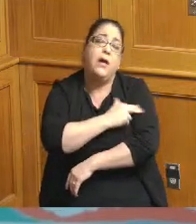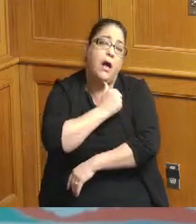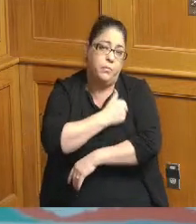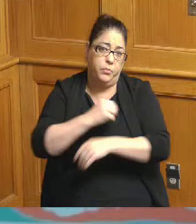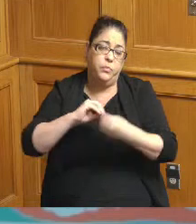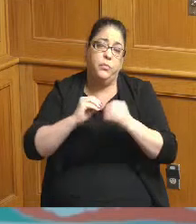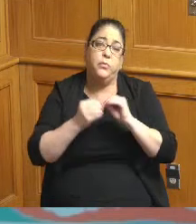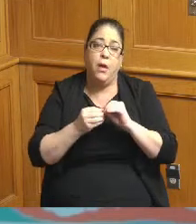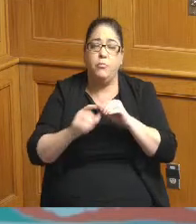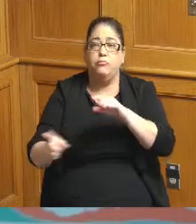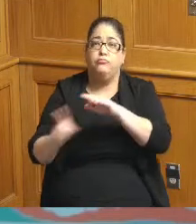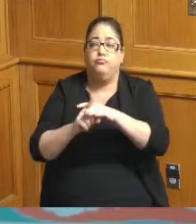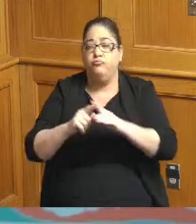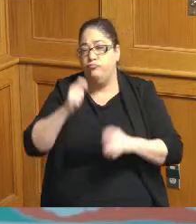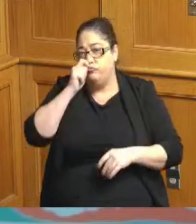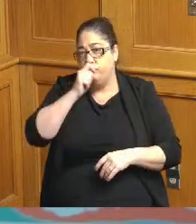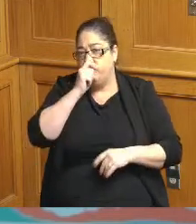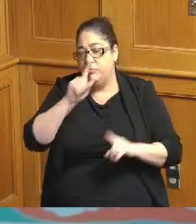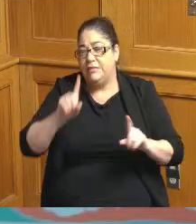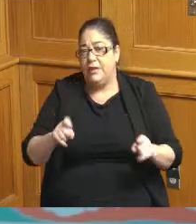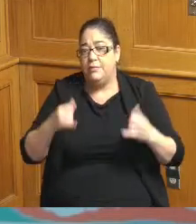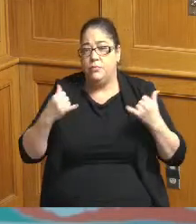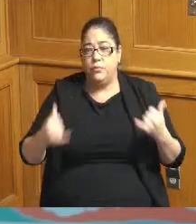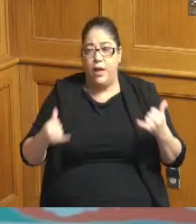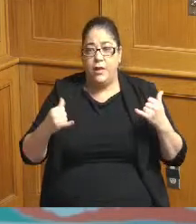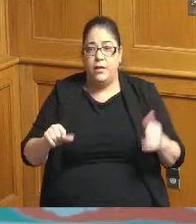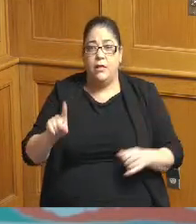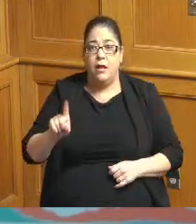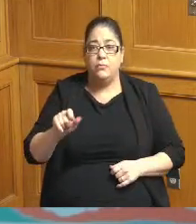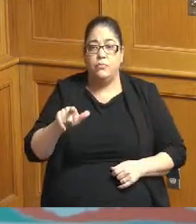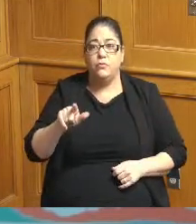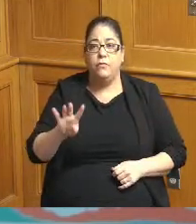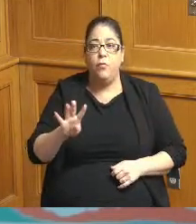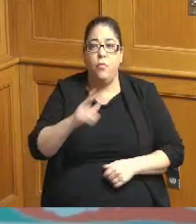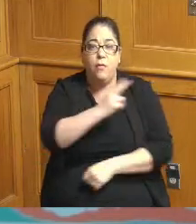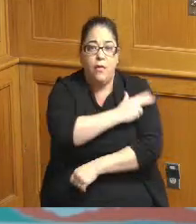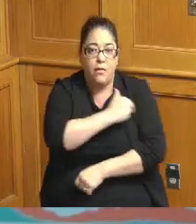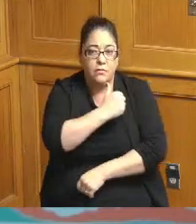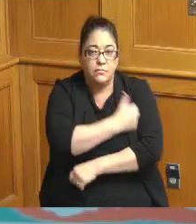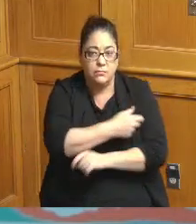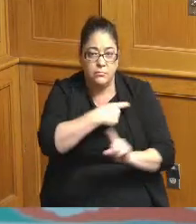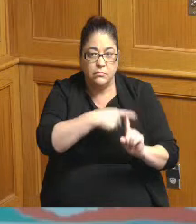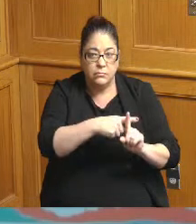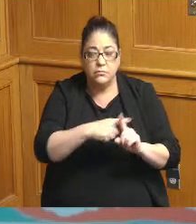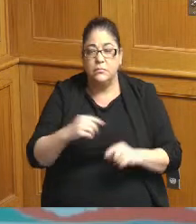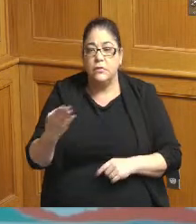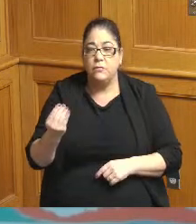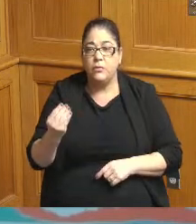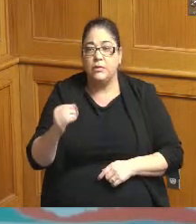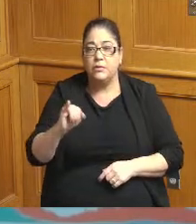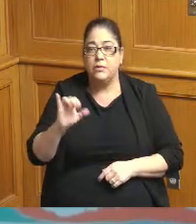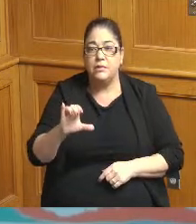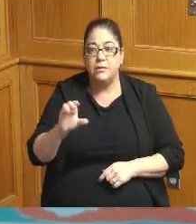you show up at the hospital we are currently at 124 hospitalizations 14 ICU Admissions and and